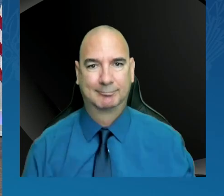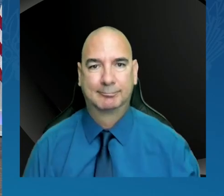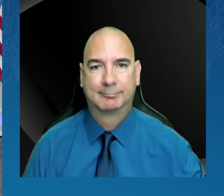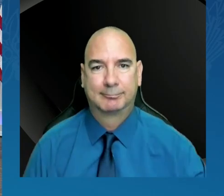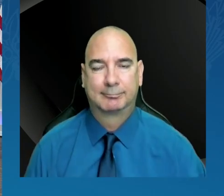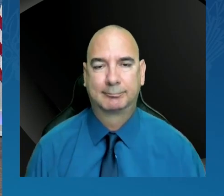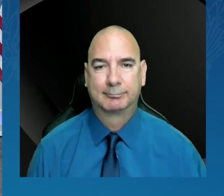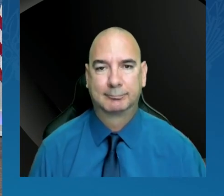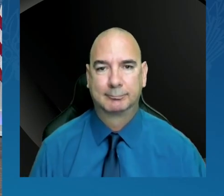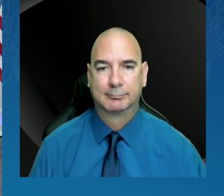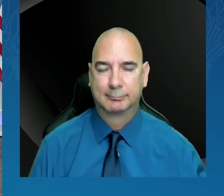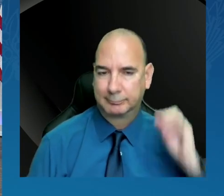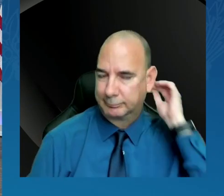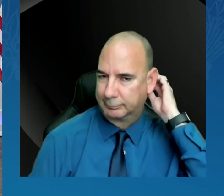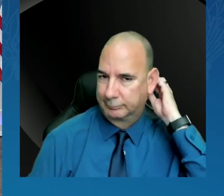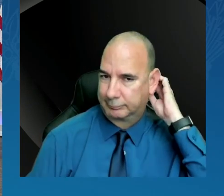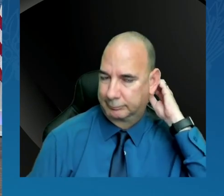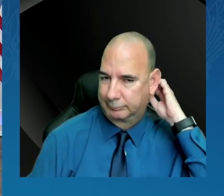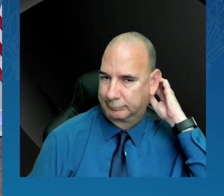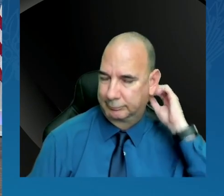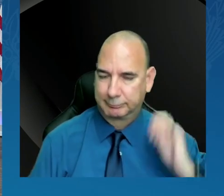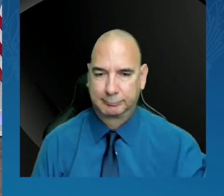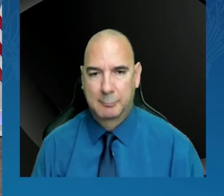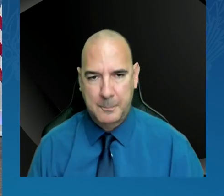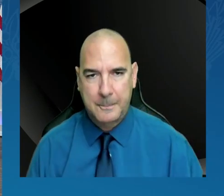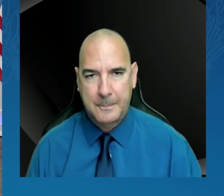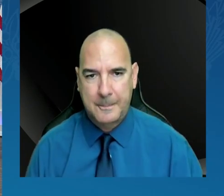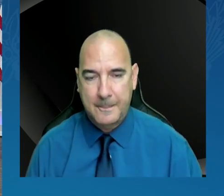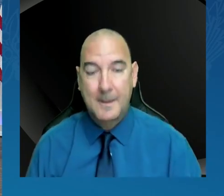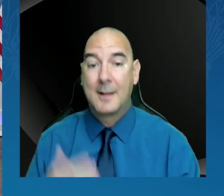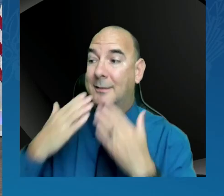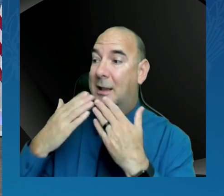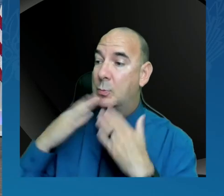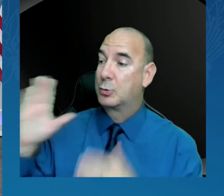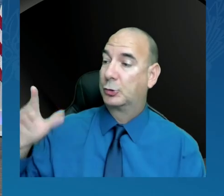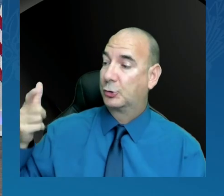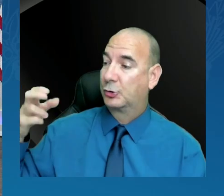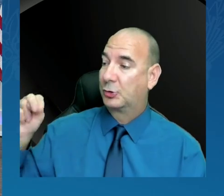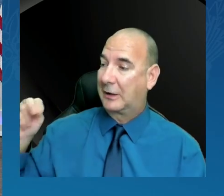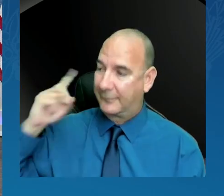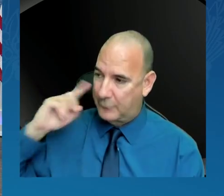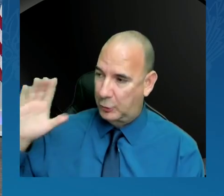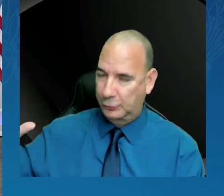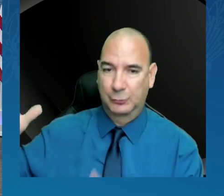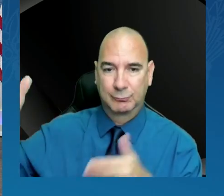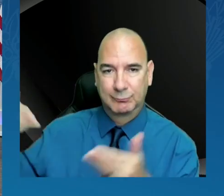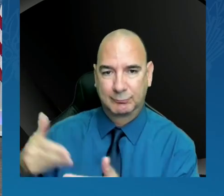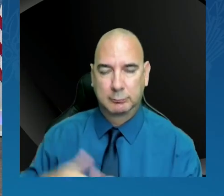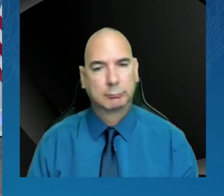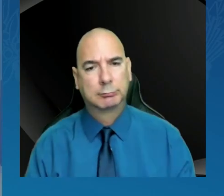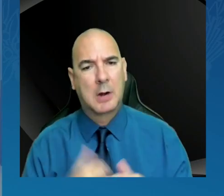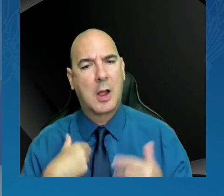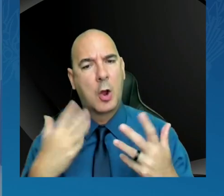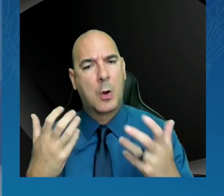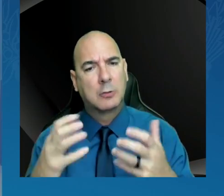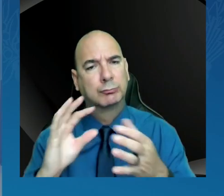Secretary Walsh: Thank you very much, Jean, for that introduction. And I want to while also many of you were in a meeting with Jean a little while ago